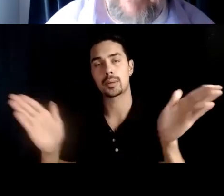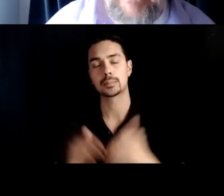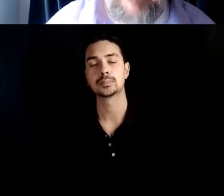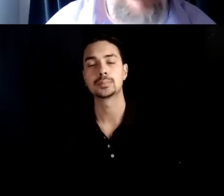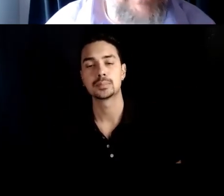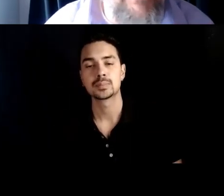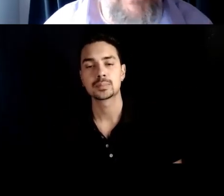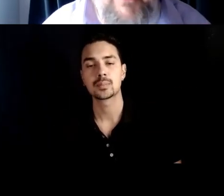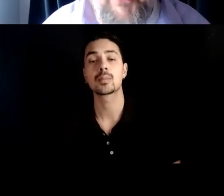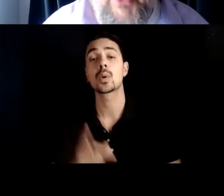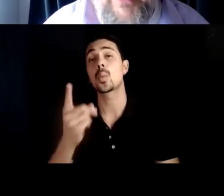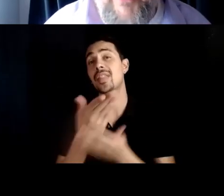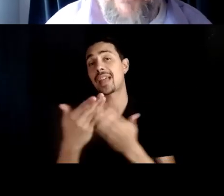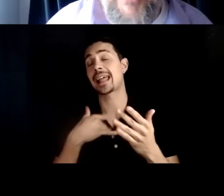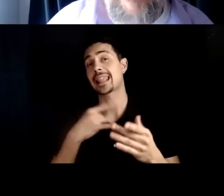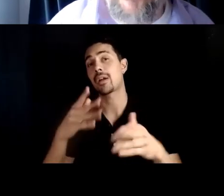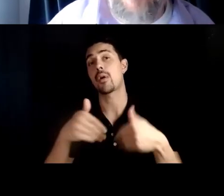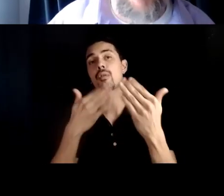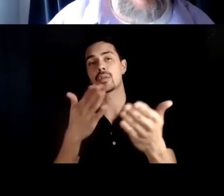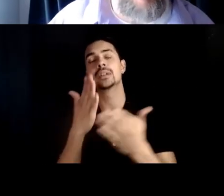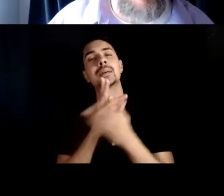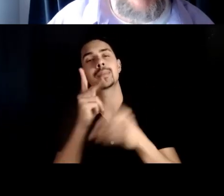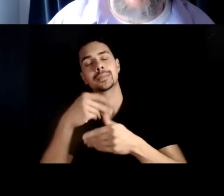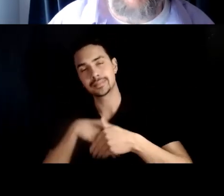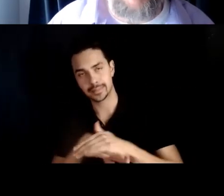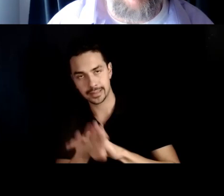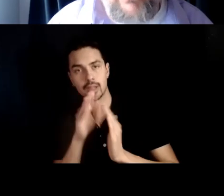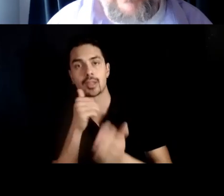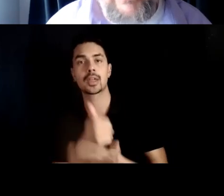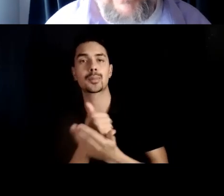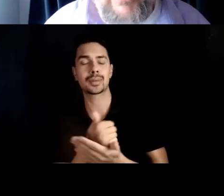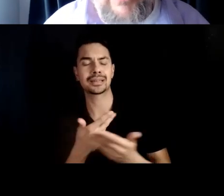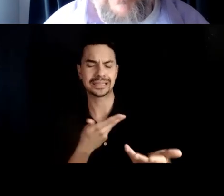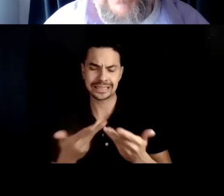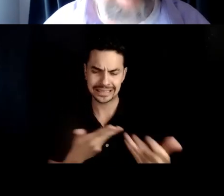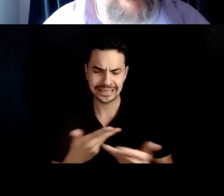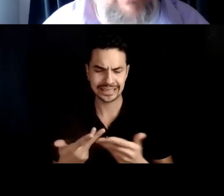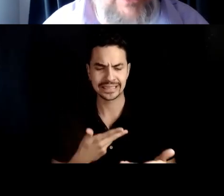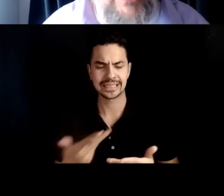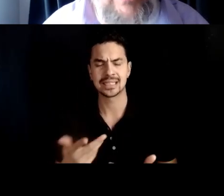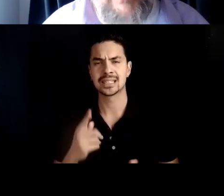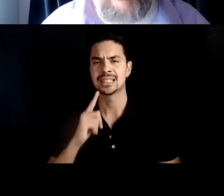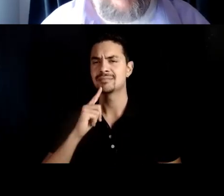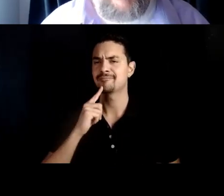sometimes when people go into therapy and they're dealing with really severe depression